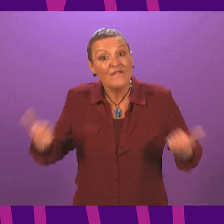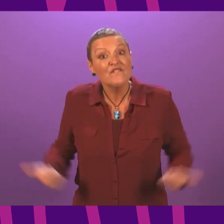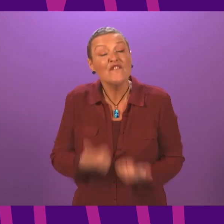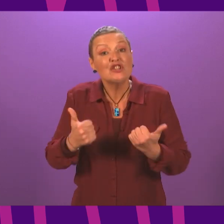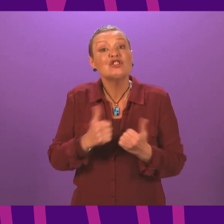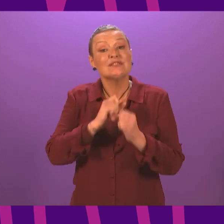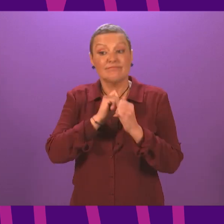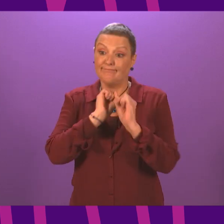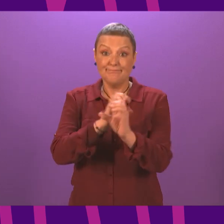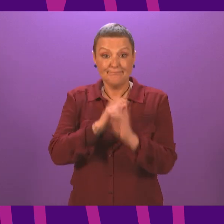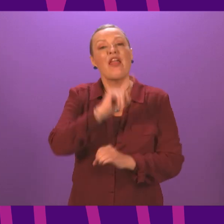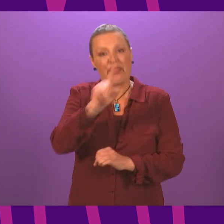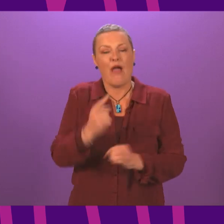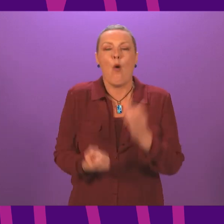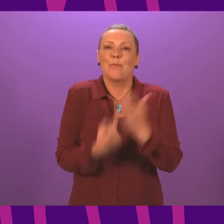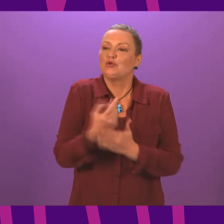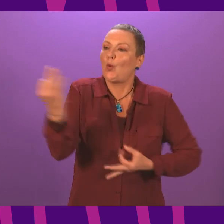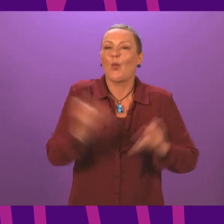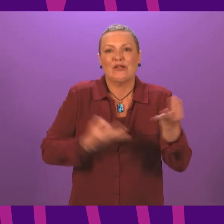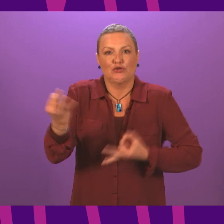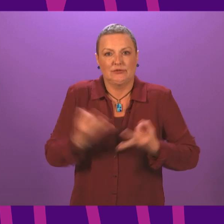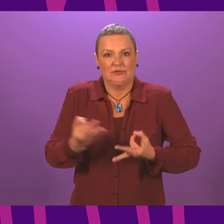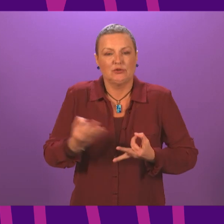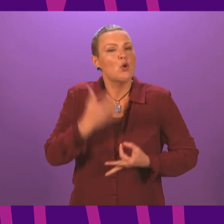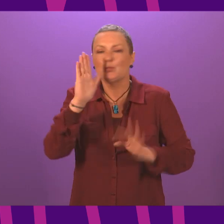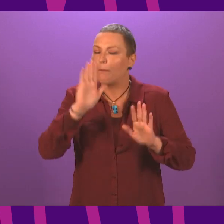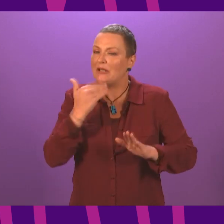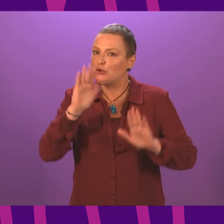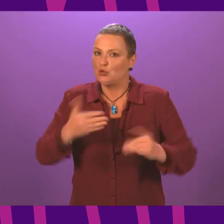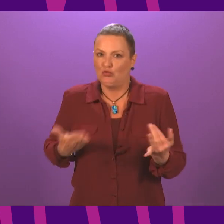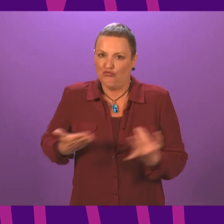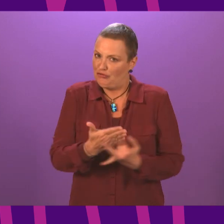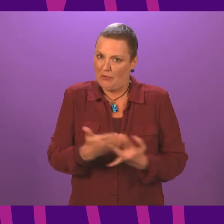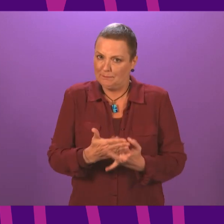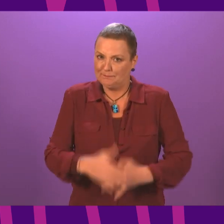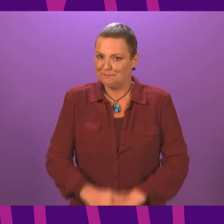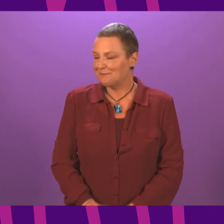The Cabinet Secretary for Social Security and Older People (Shirley-Anne Somerville):